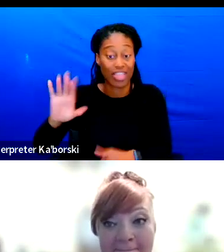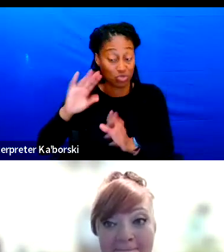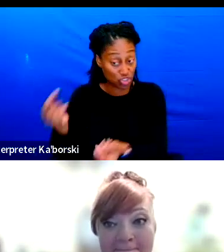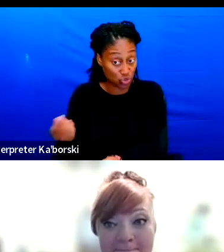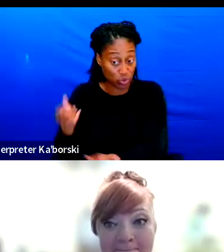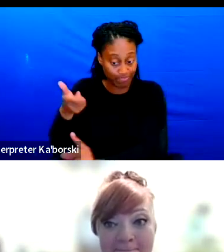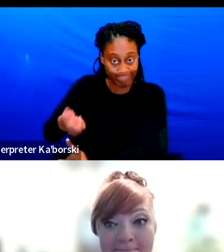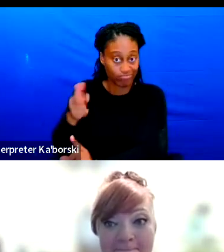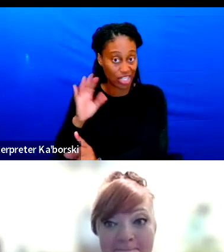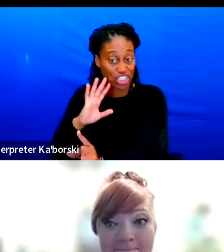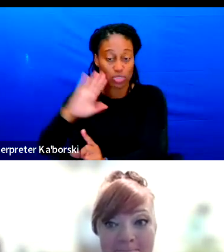Kyle Kleist: wonderful letter job.